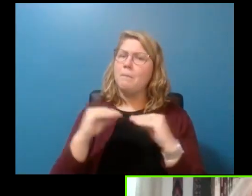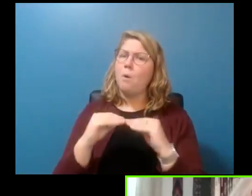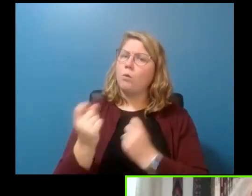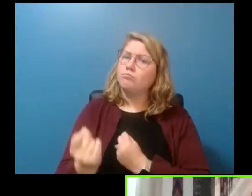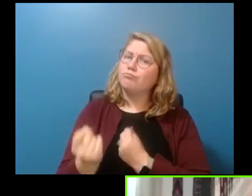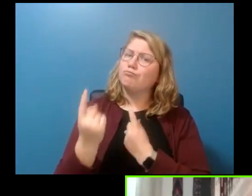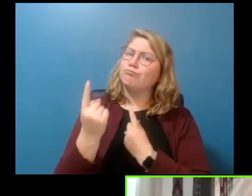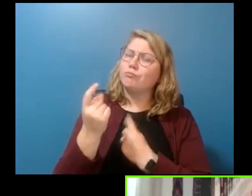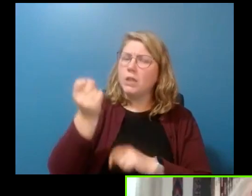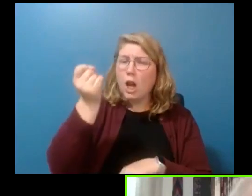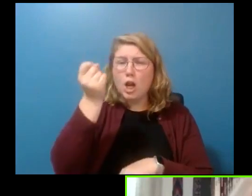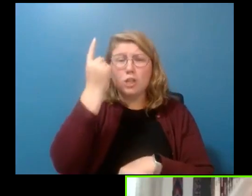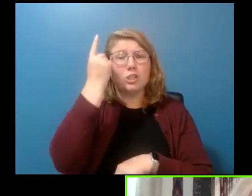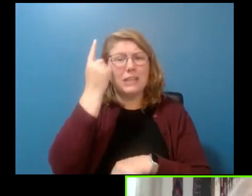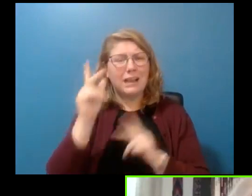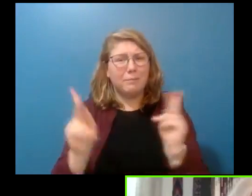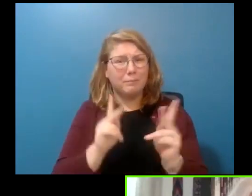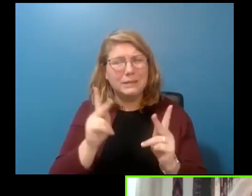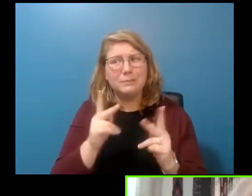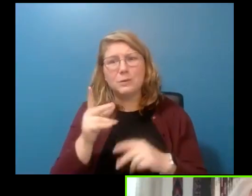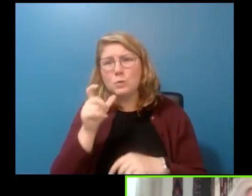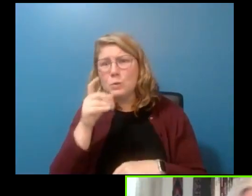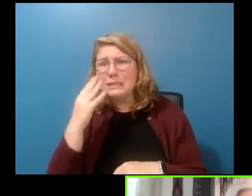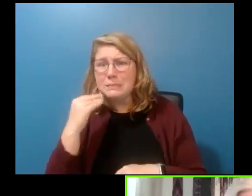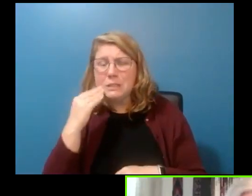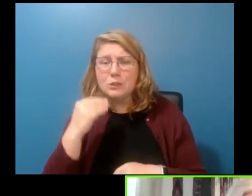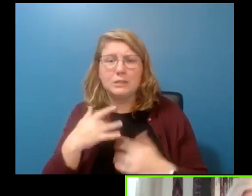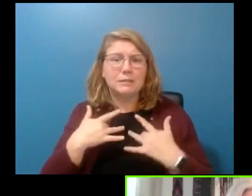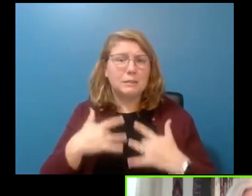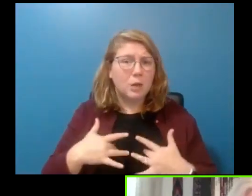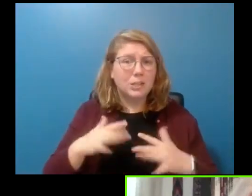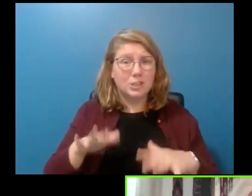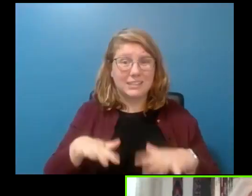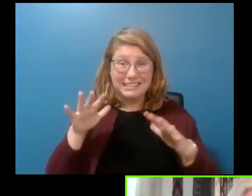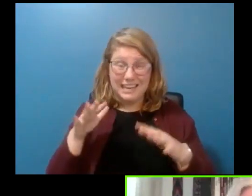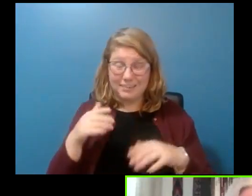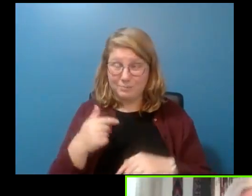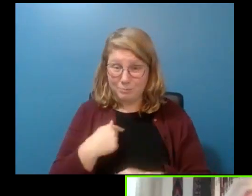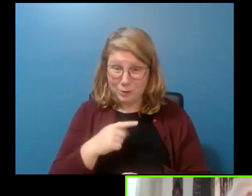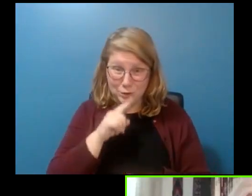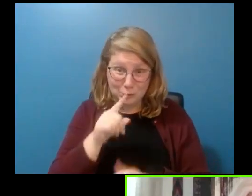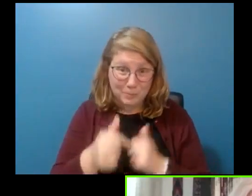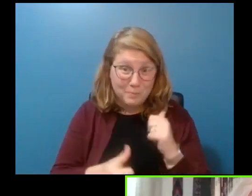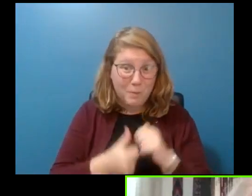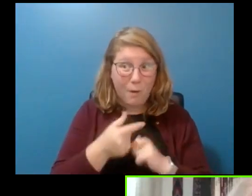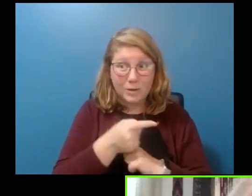And then because our head is actually connected to the rest of our body there are physical